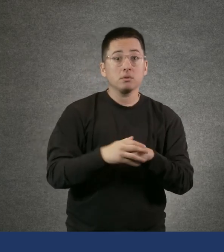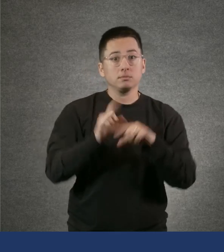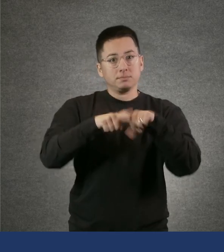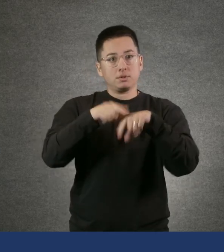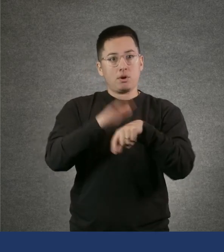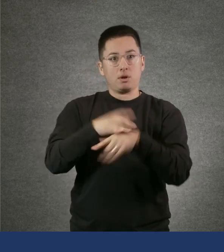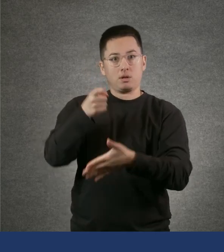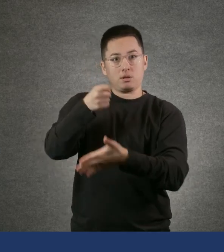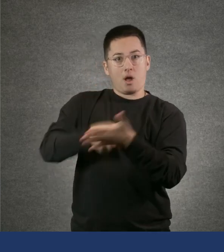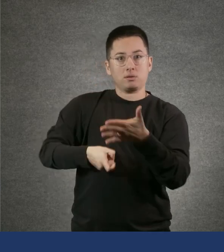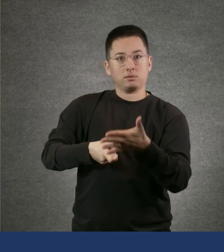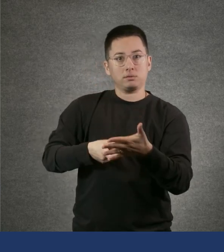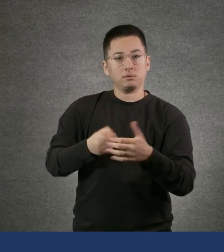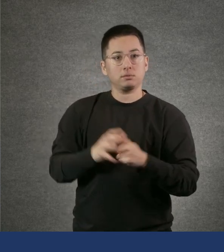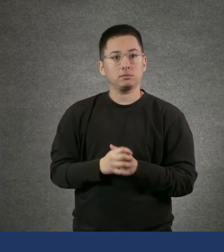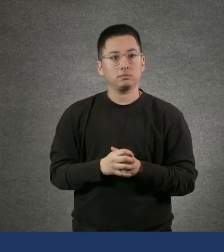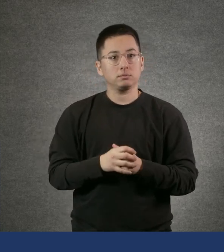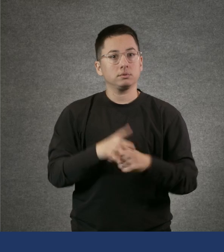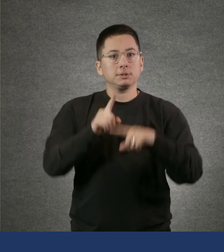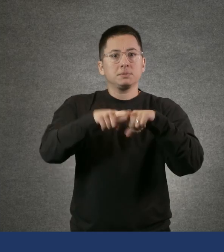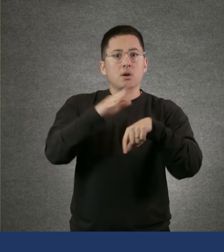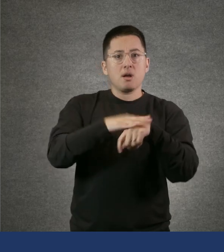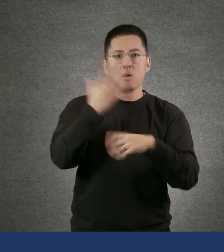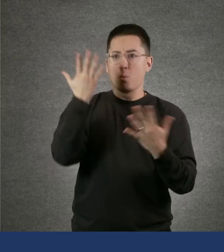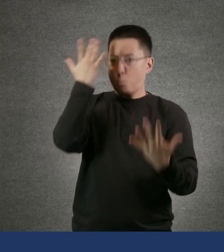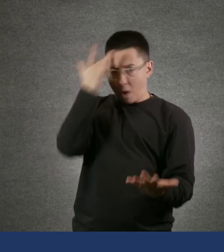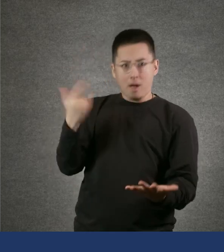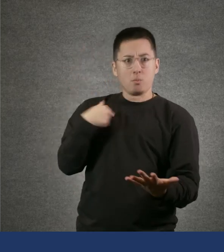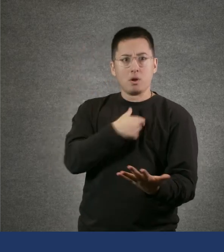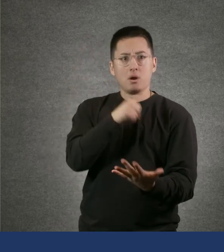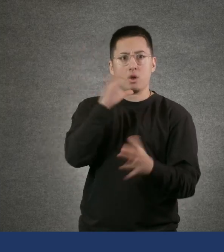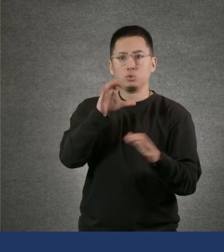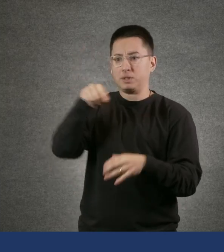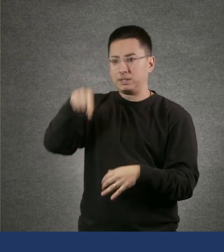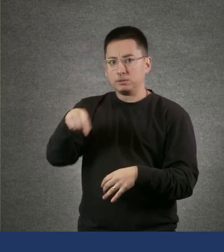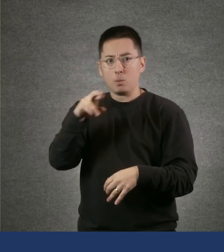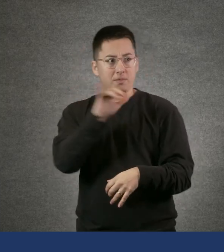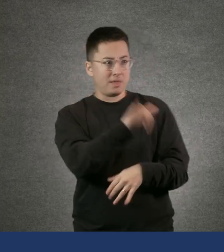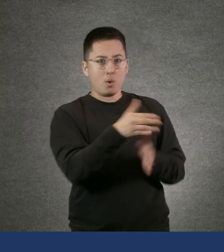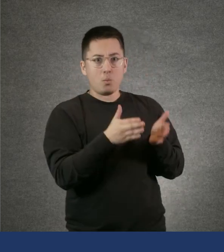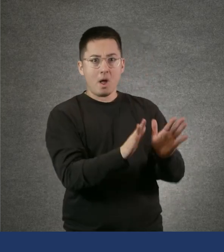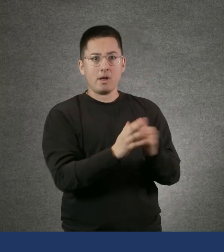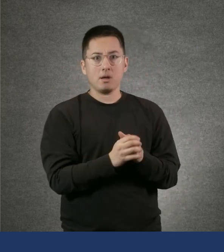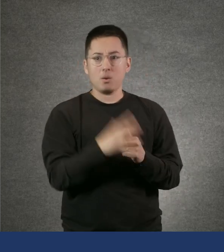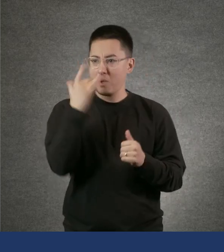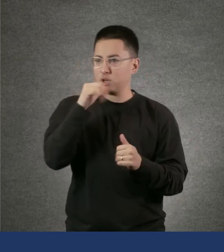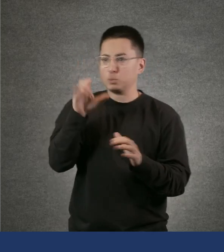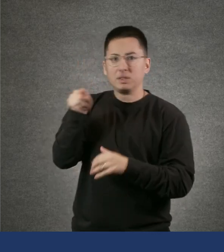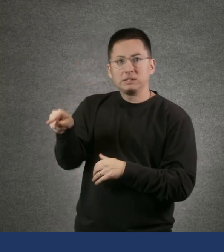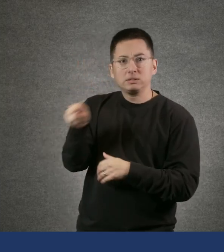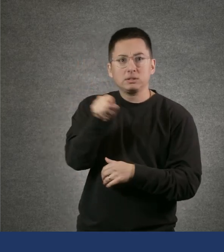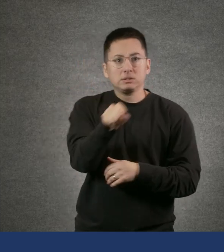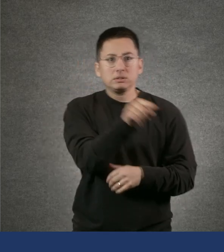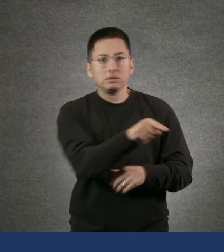upon why aren't we doing it this way or why aren't we doing it that way? And I sat there and I listened. I didn't do all the talking.